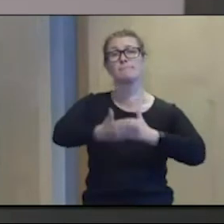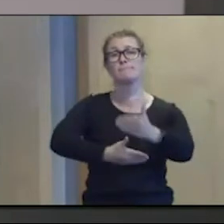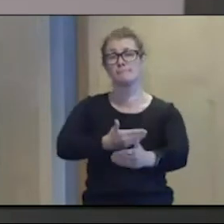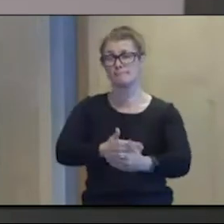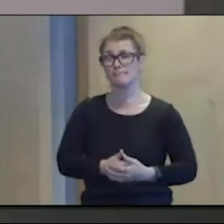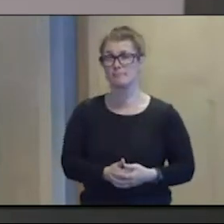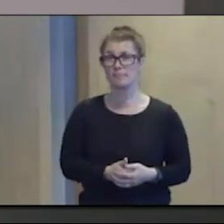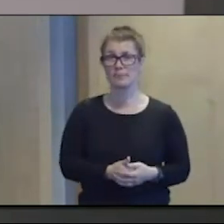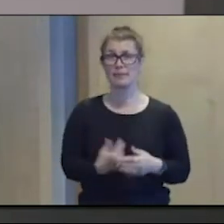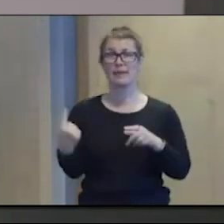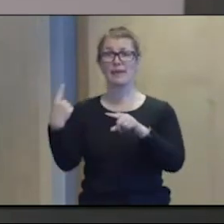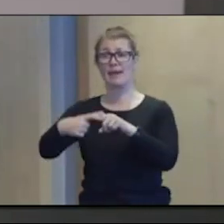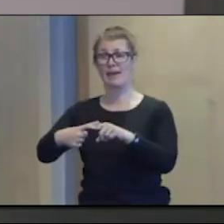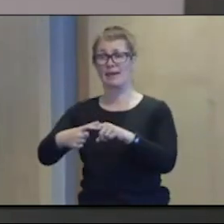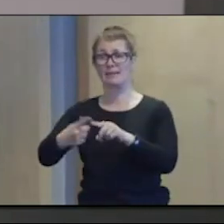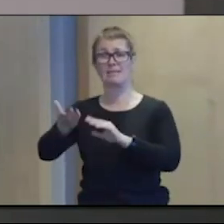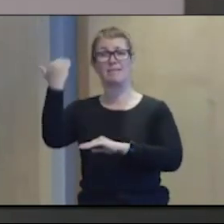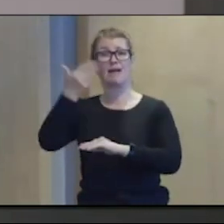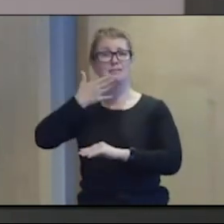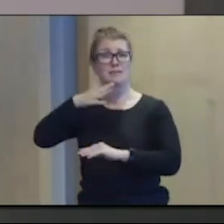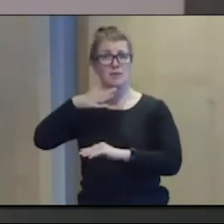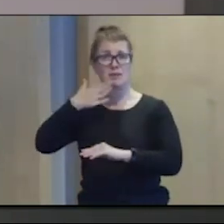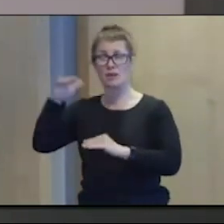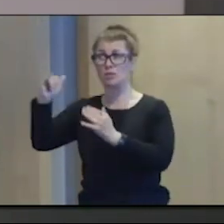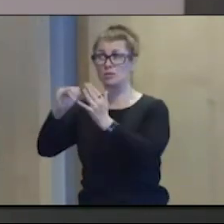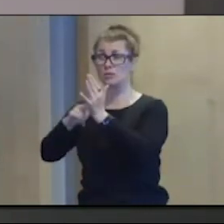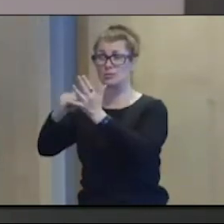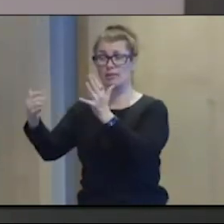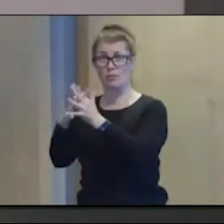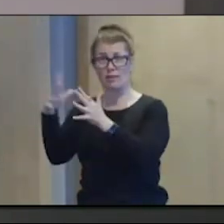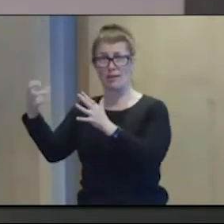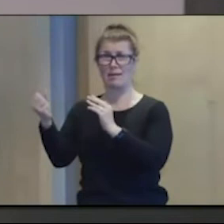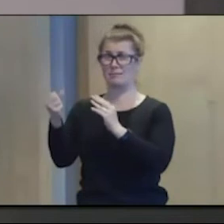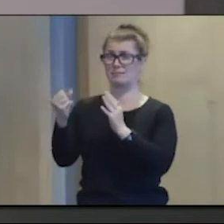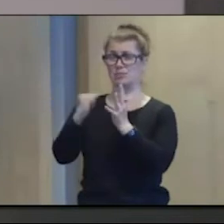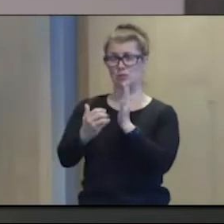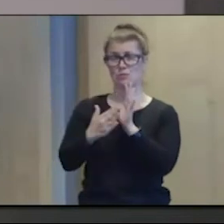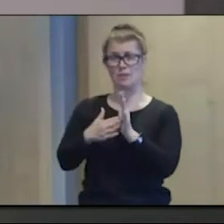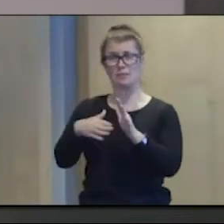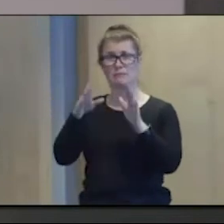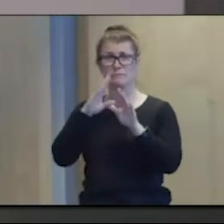in New South Wales last summer they ran a social media campaign to ask people to modify their